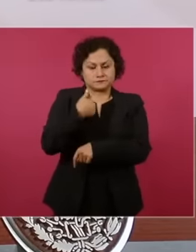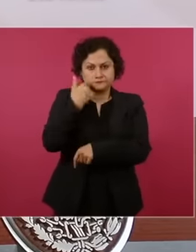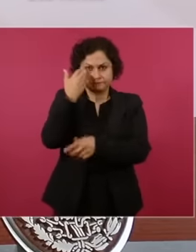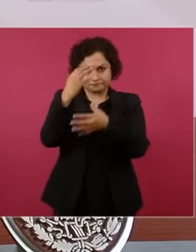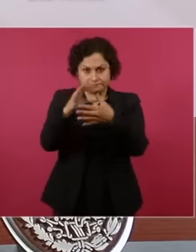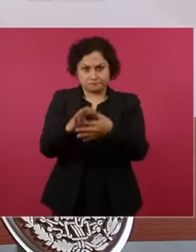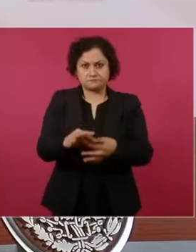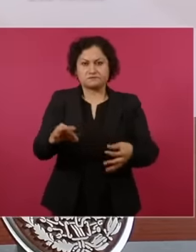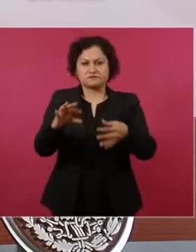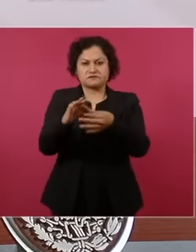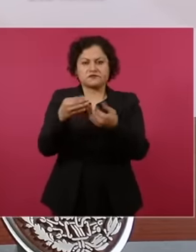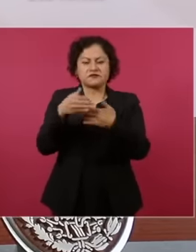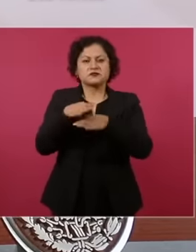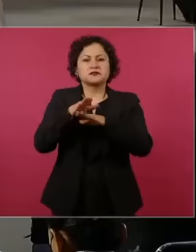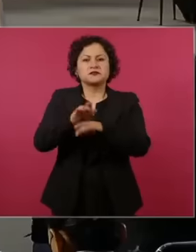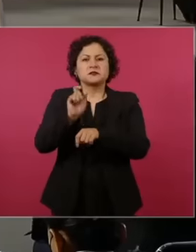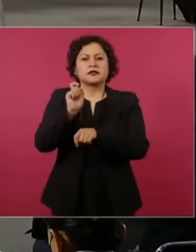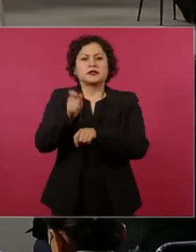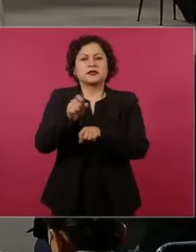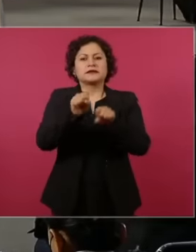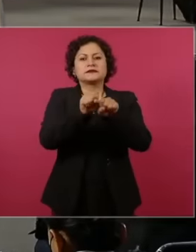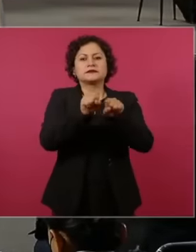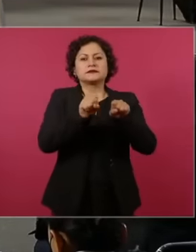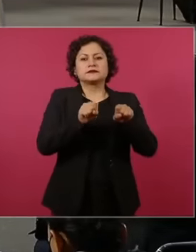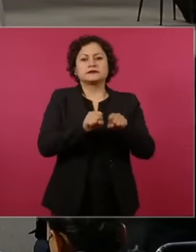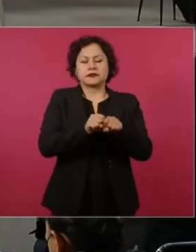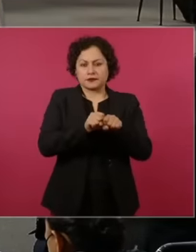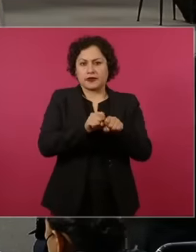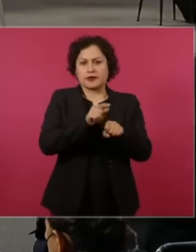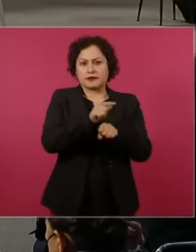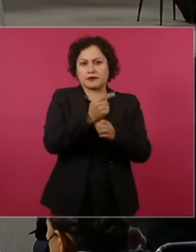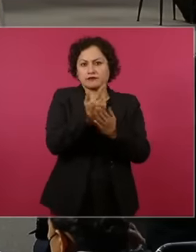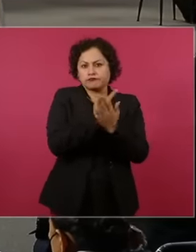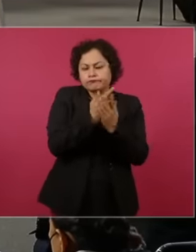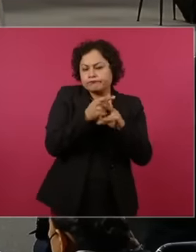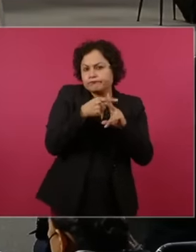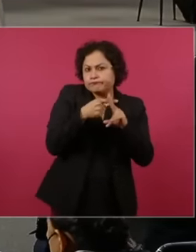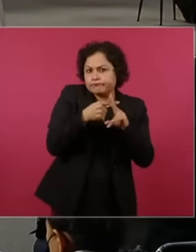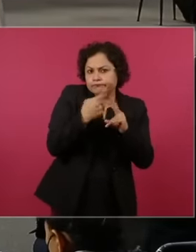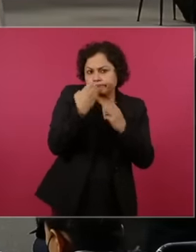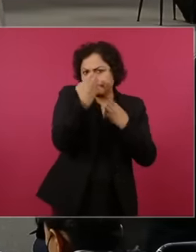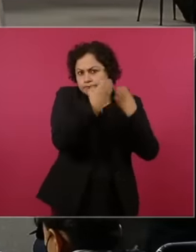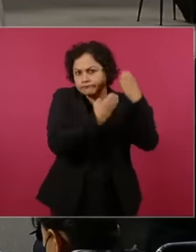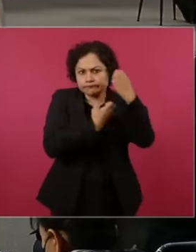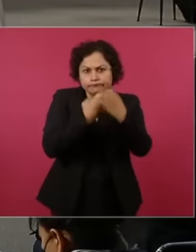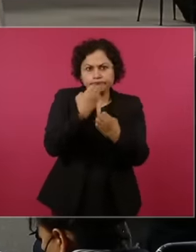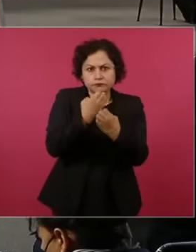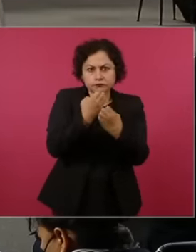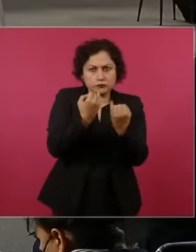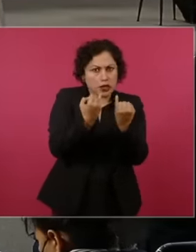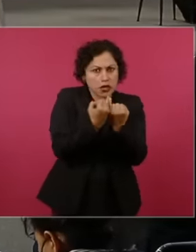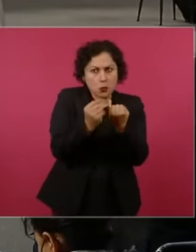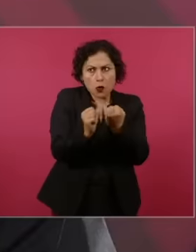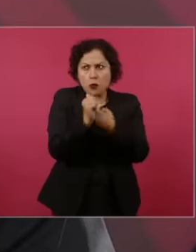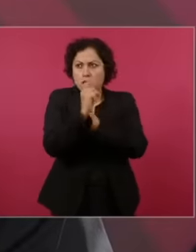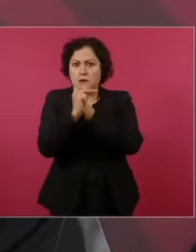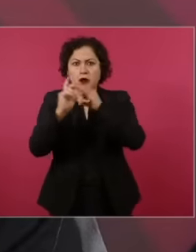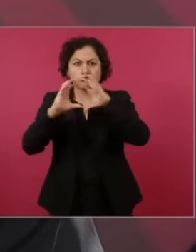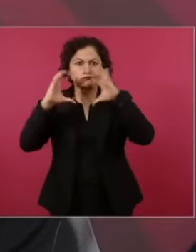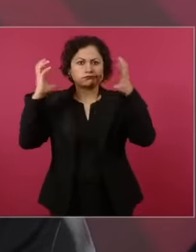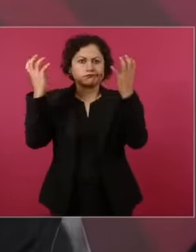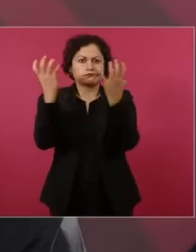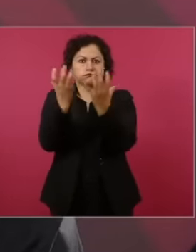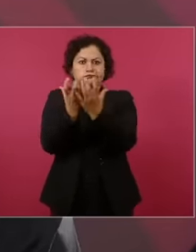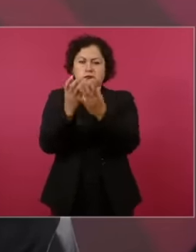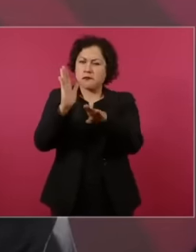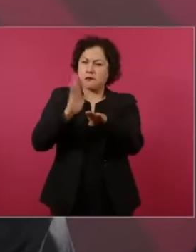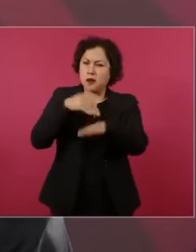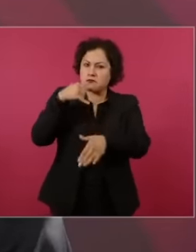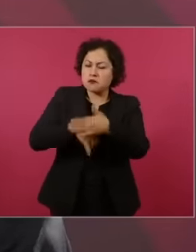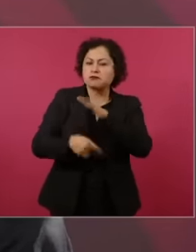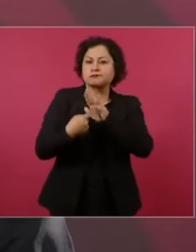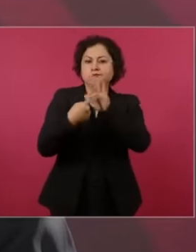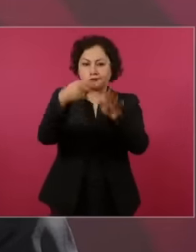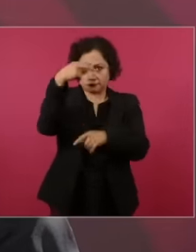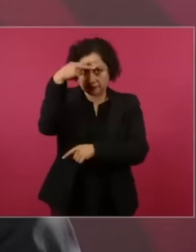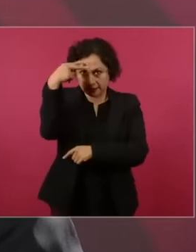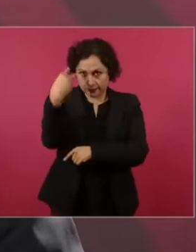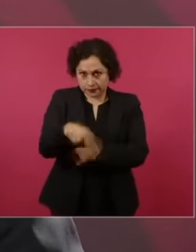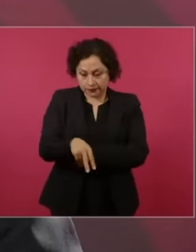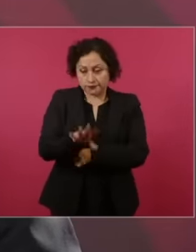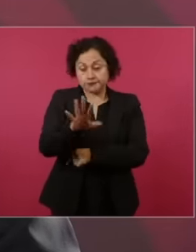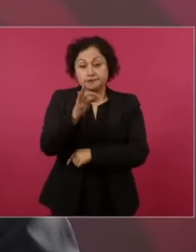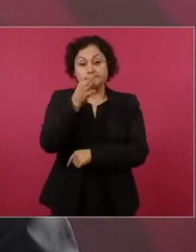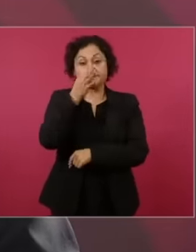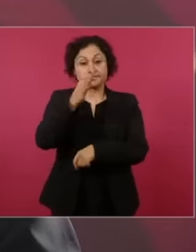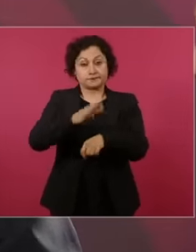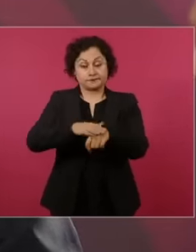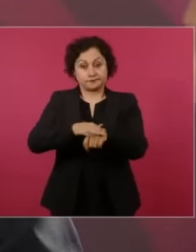financial system in the world and naturally in Mexico as well By law, the